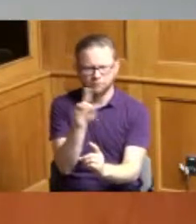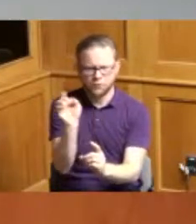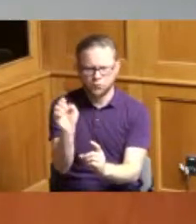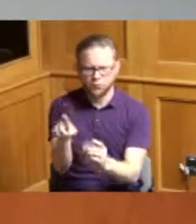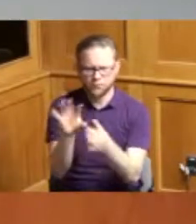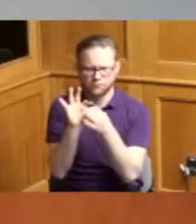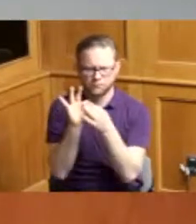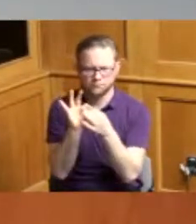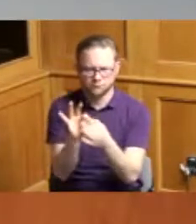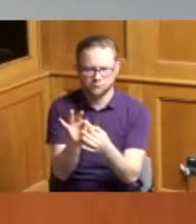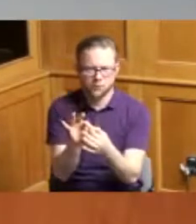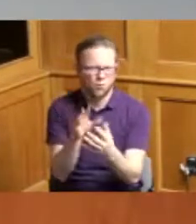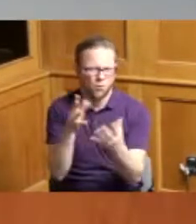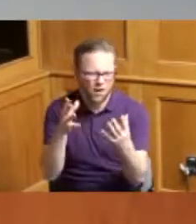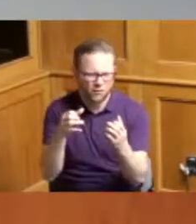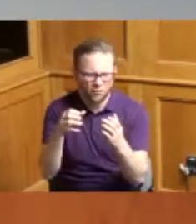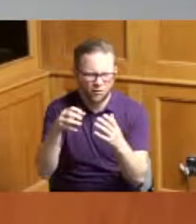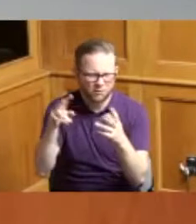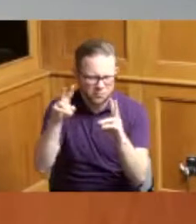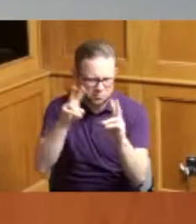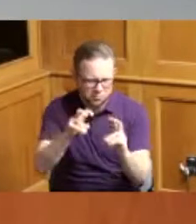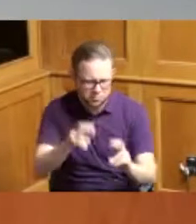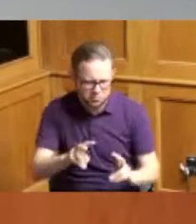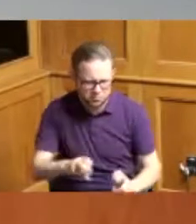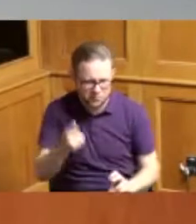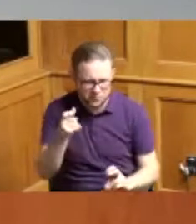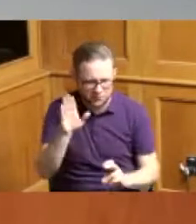and just to dig in a little bit about Jeff about some of the things that you mentioned